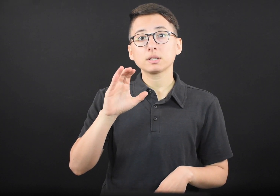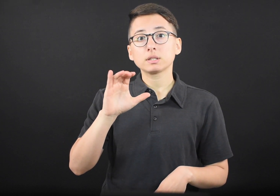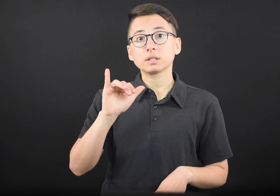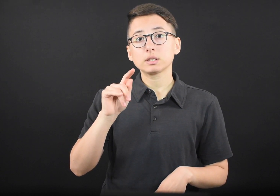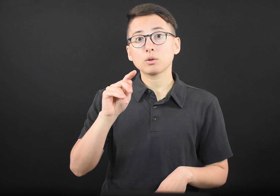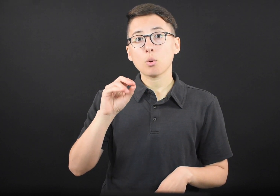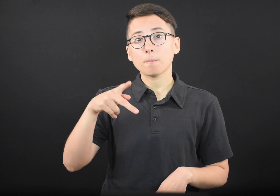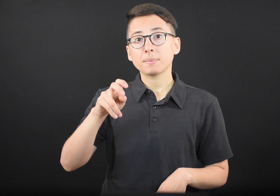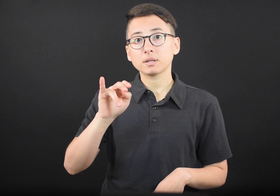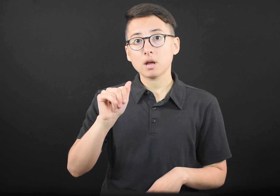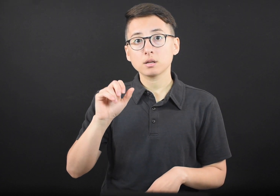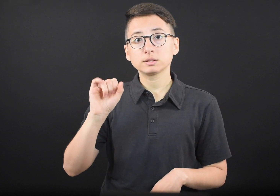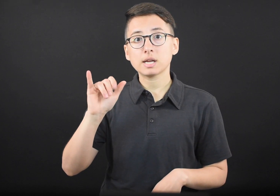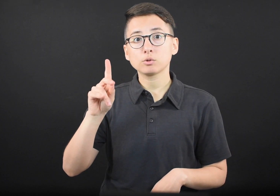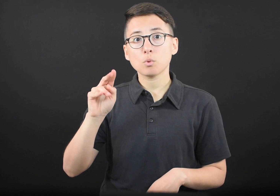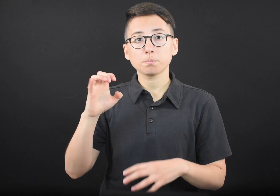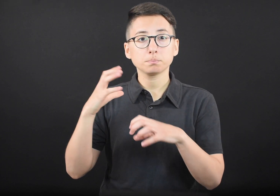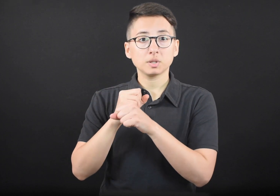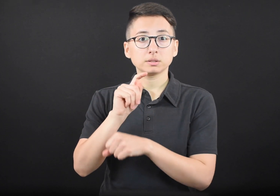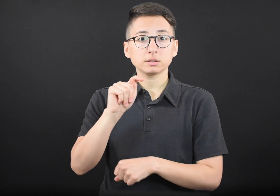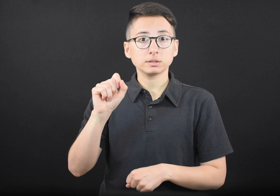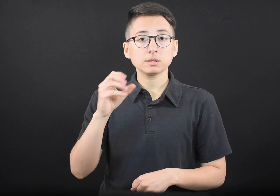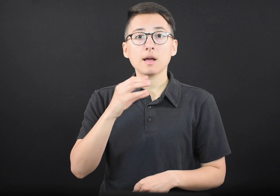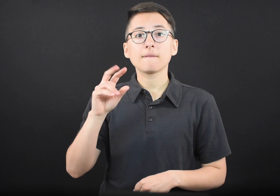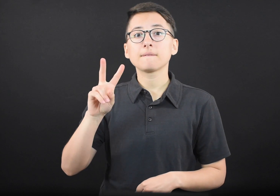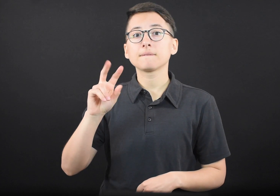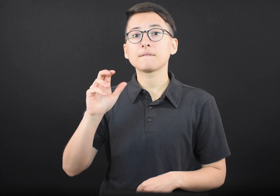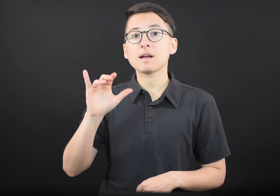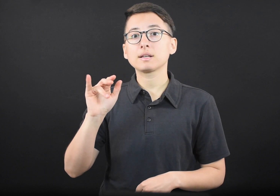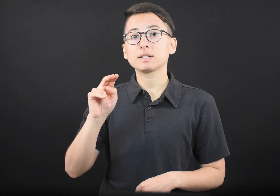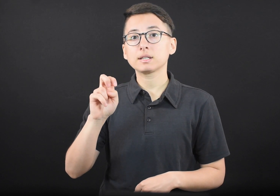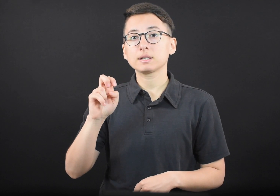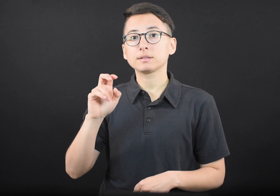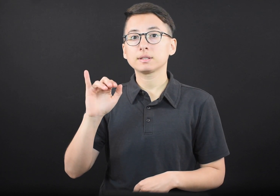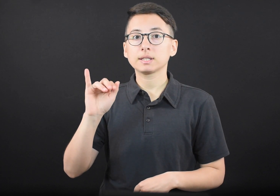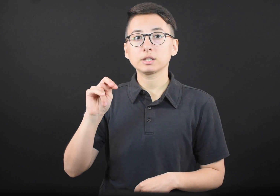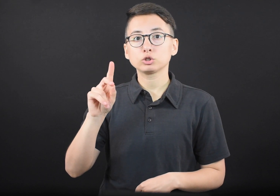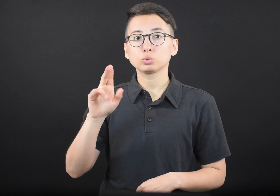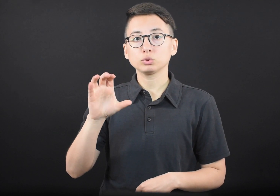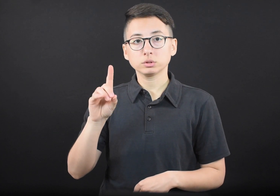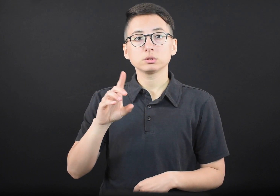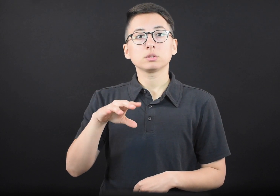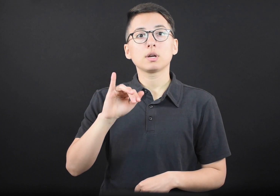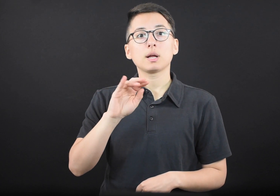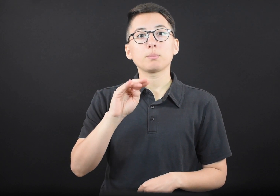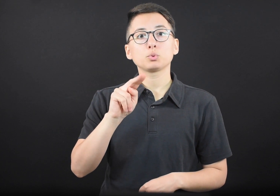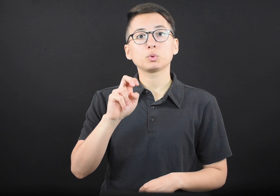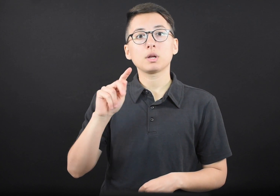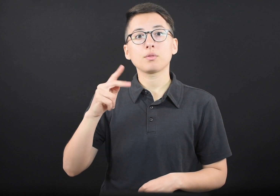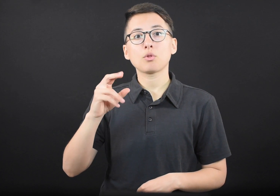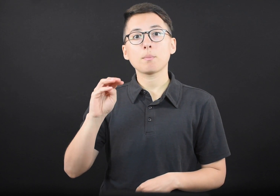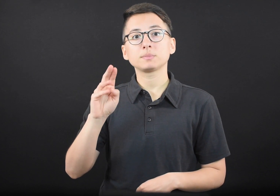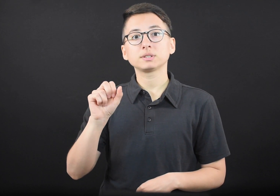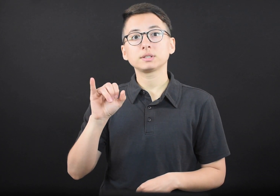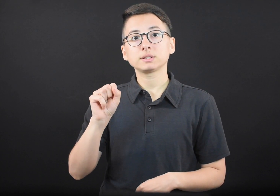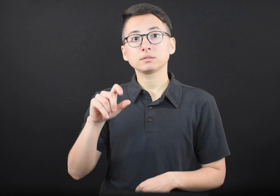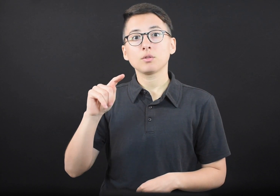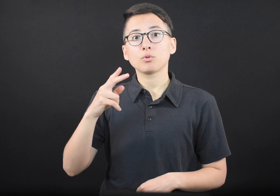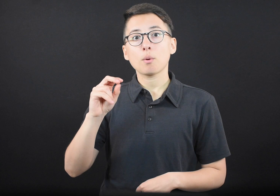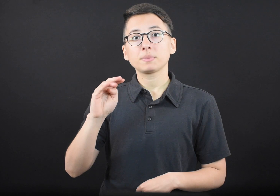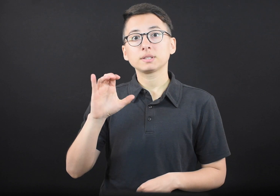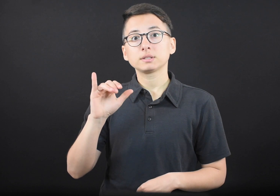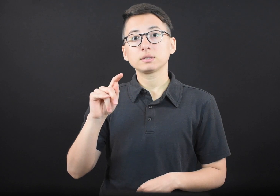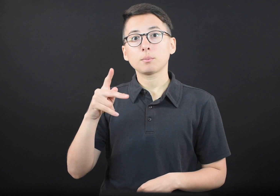syndrome (TTS), and vaccine-induced immune thrombosis thrombocytopenia (VITT).